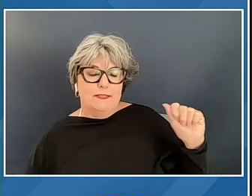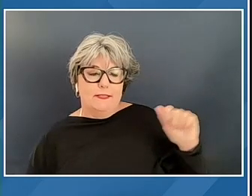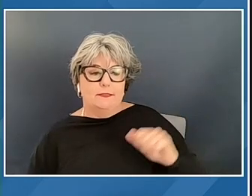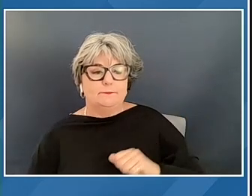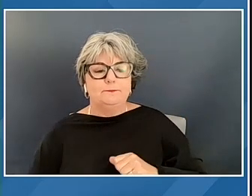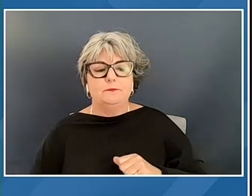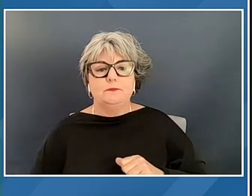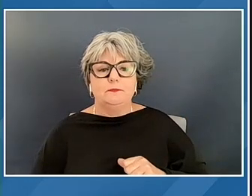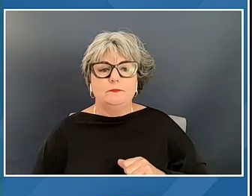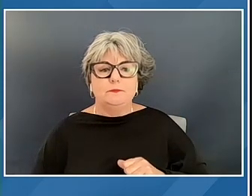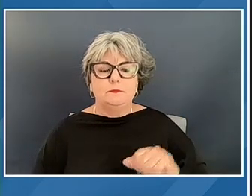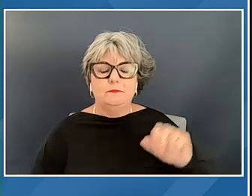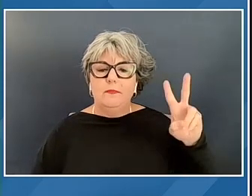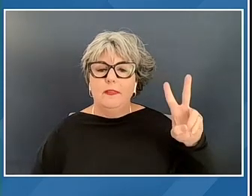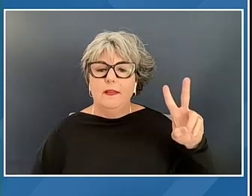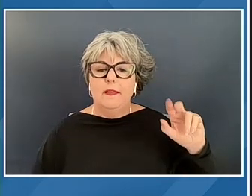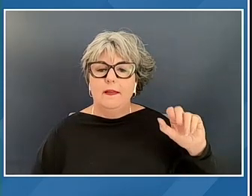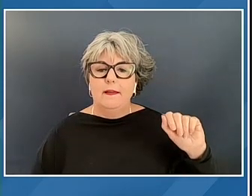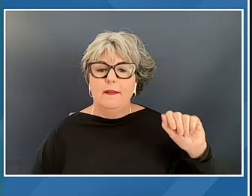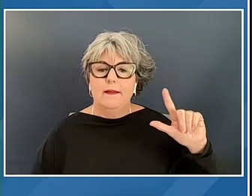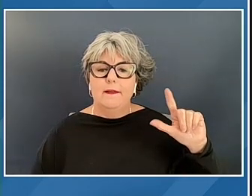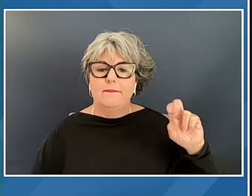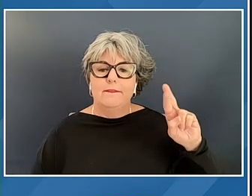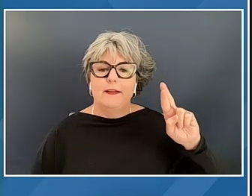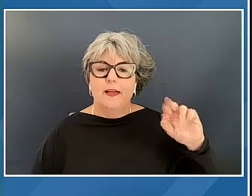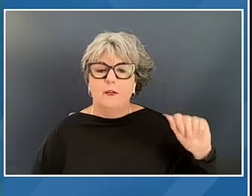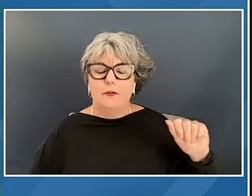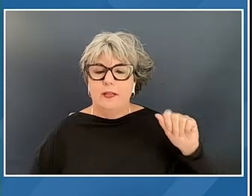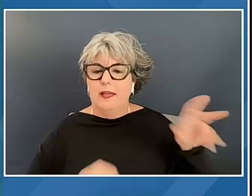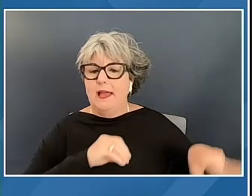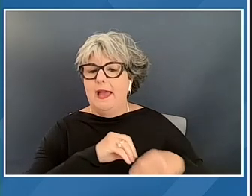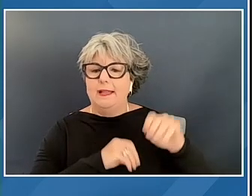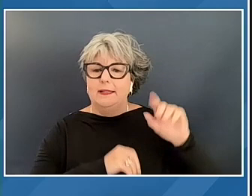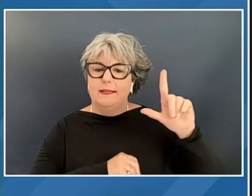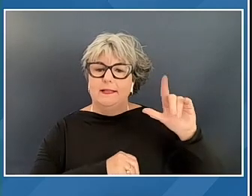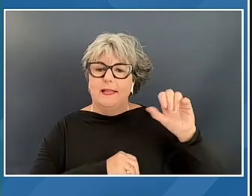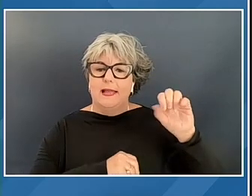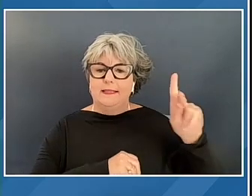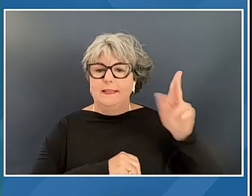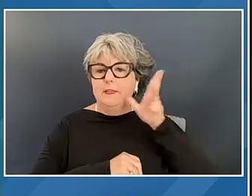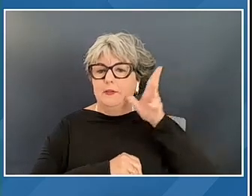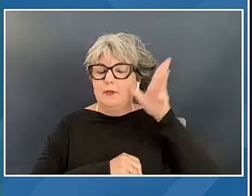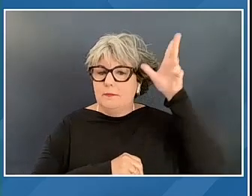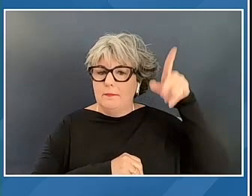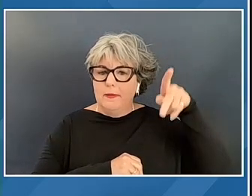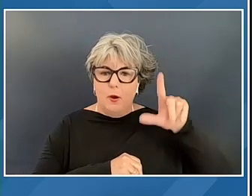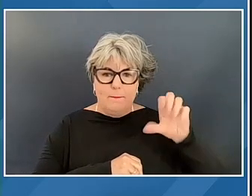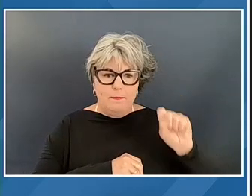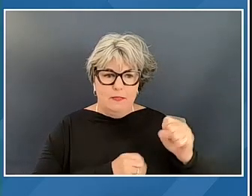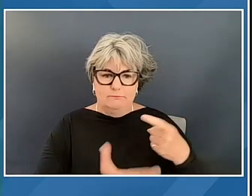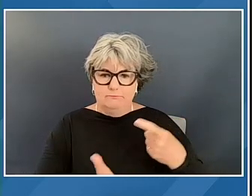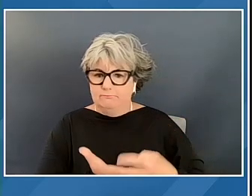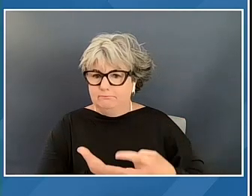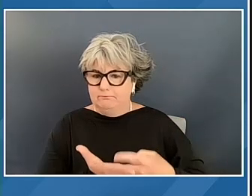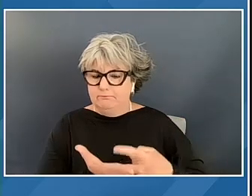the Department has posted a link to the Parent PLUS discussion and SAVE regulations in the chat for those of you